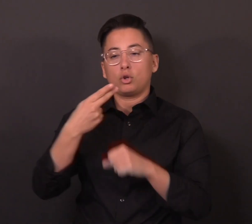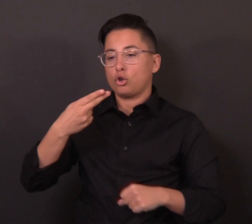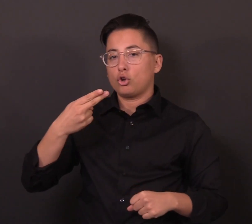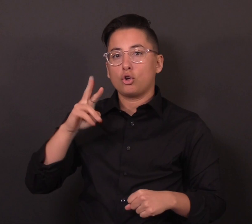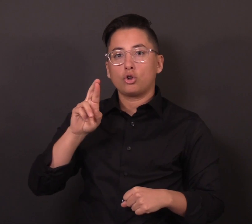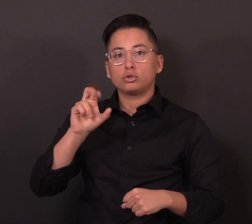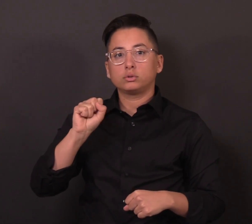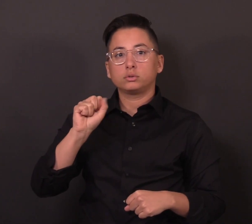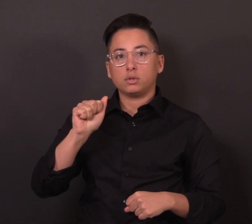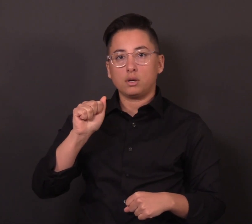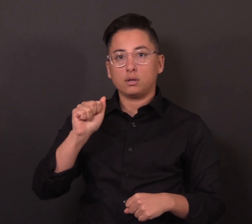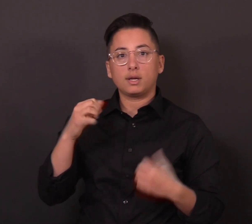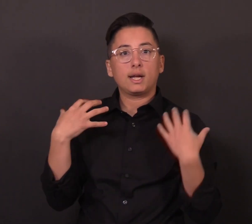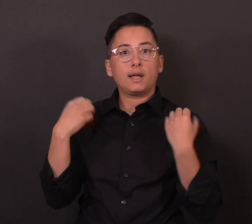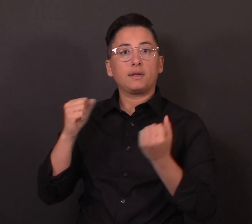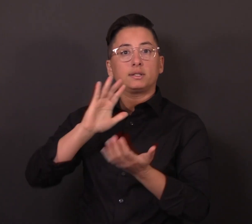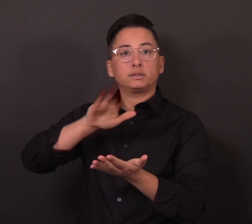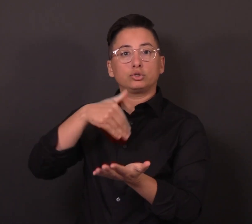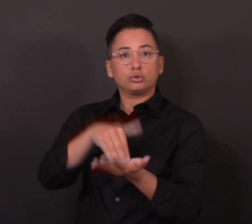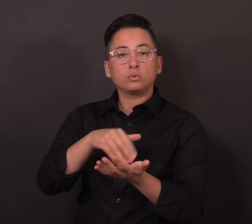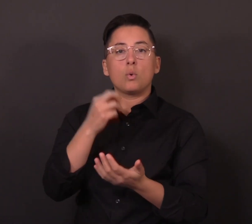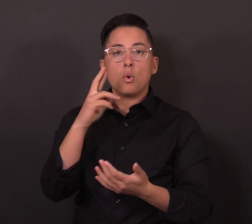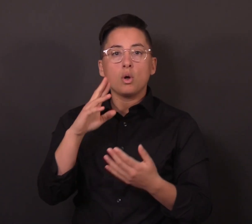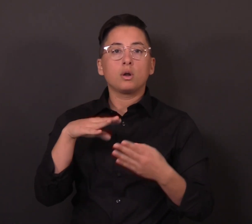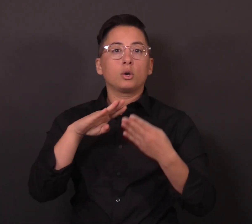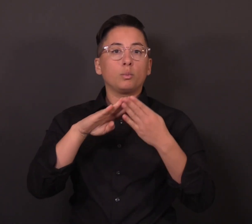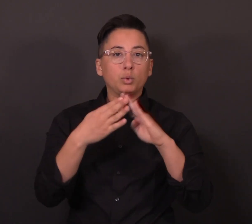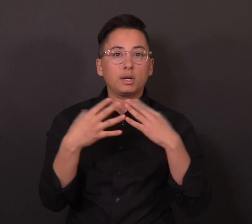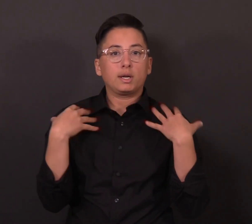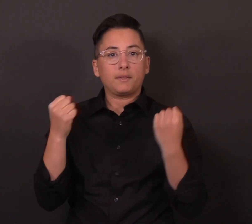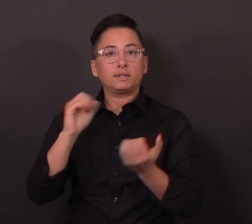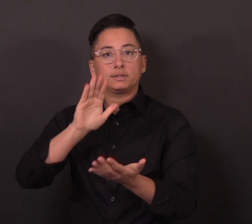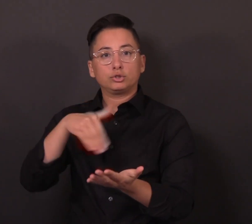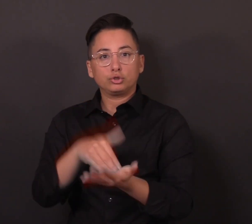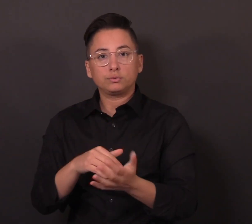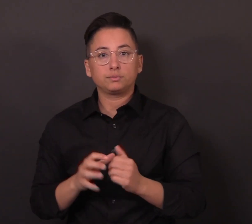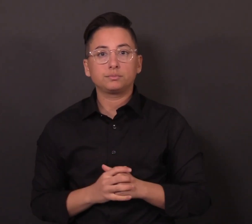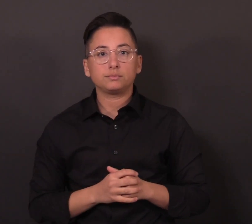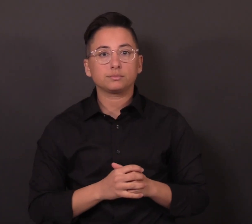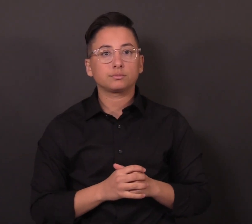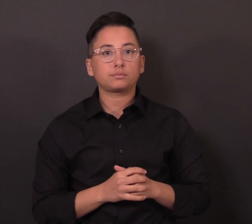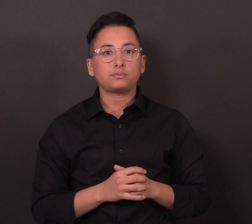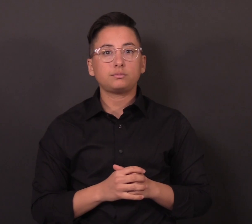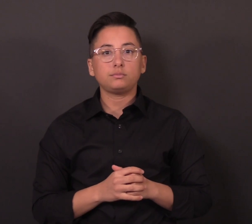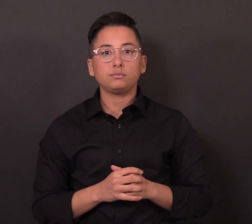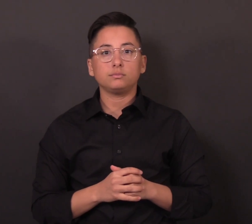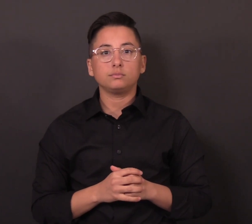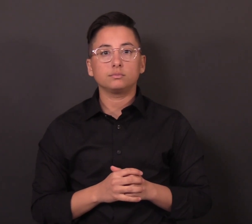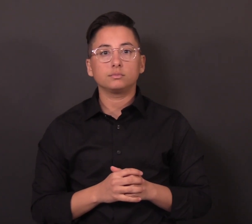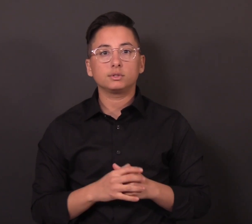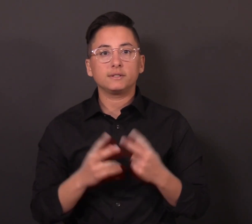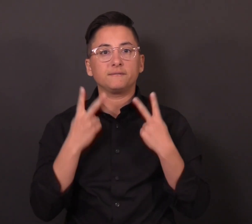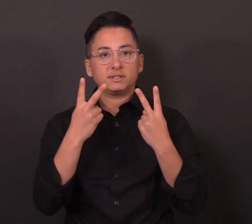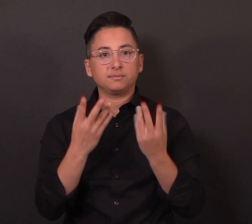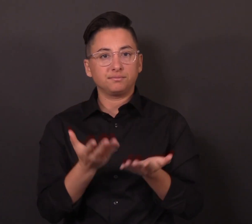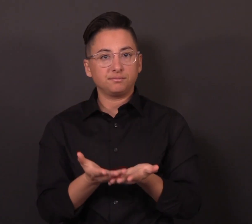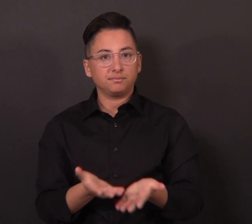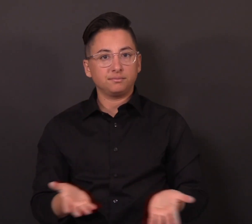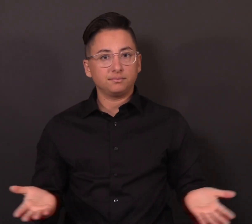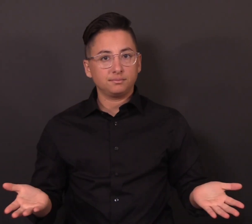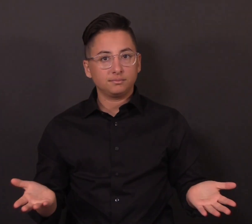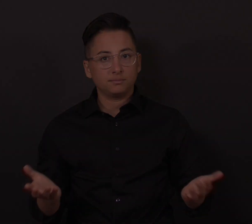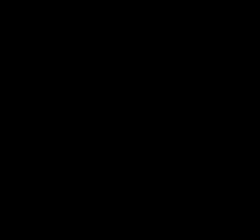Visit HRSA Health Center COVID-19 Therapeutics Program Participants to find a center near you.